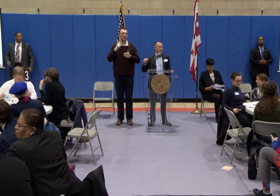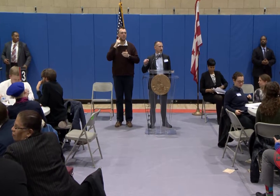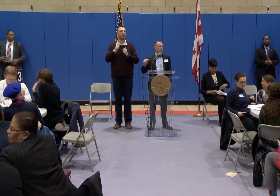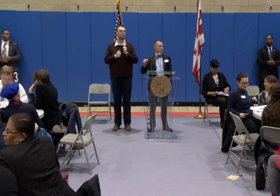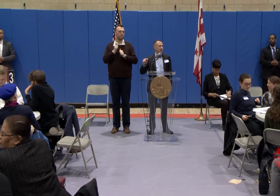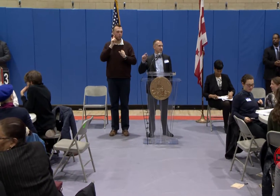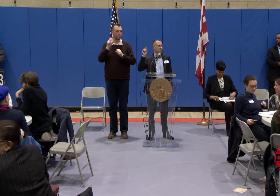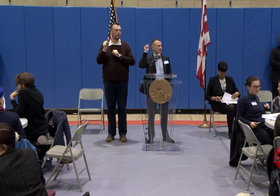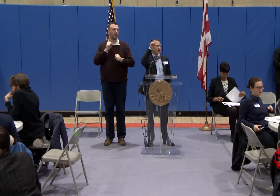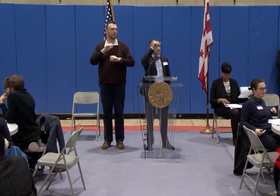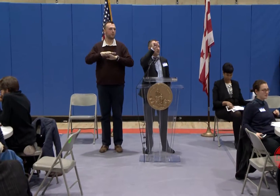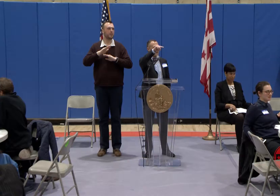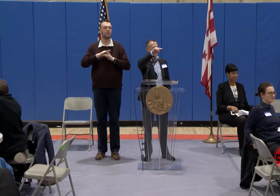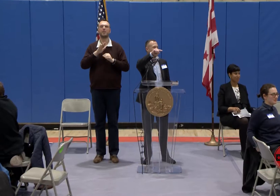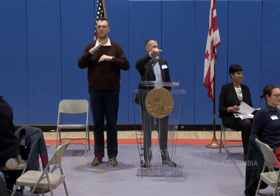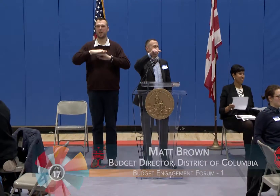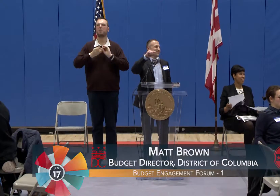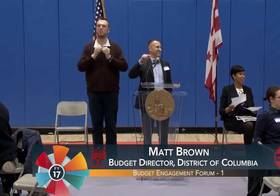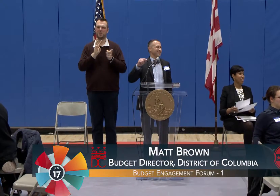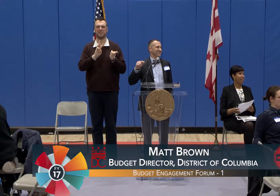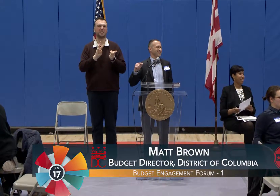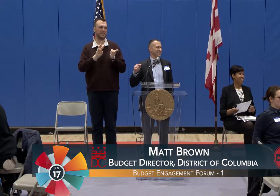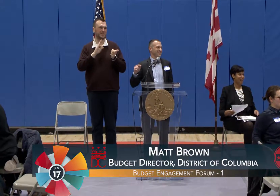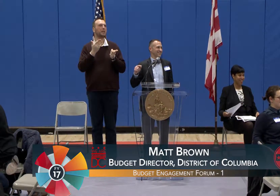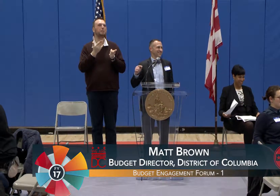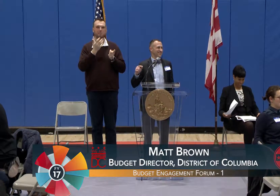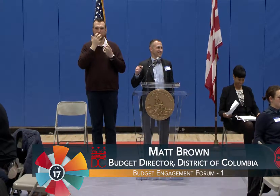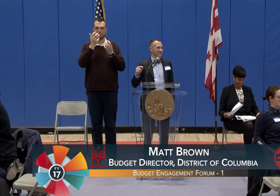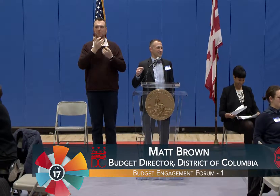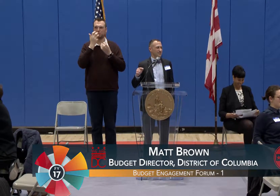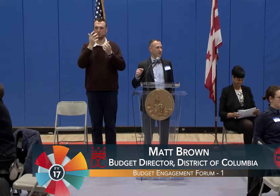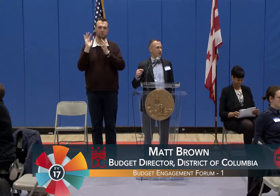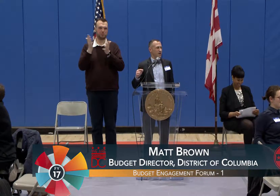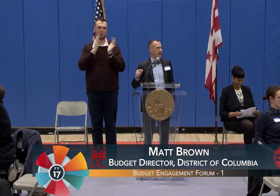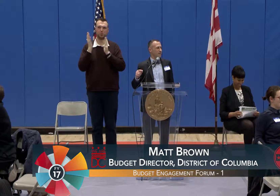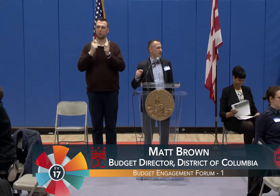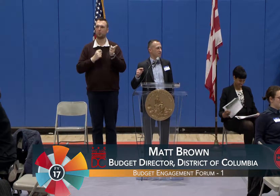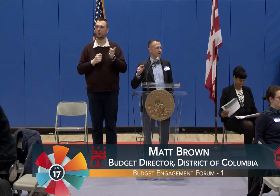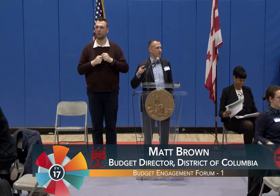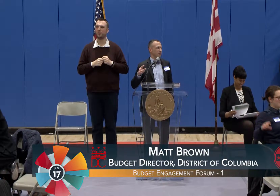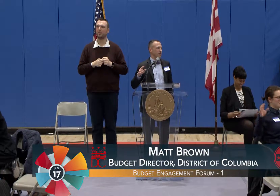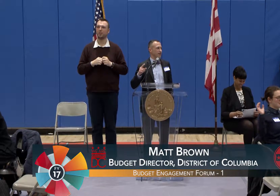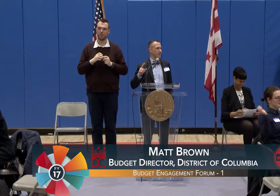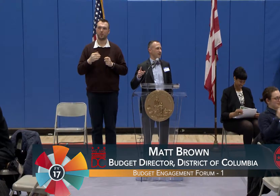FROM MY PERSPECTIVE WAS TABLE 6. SO WE HAVE A MICROPHONE AND I